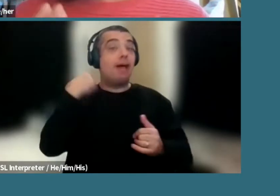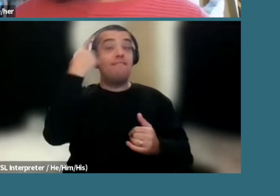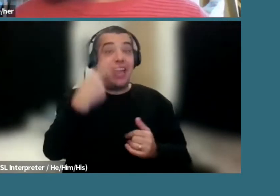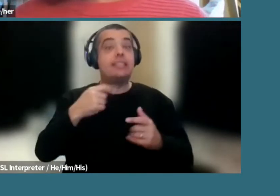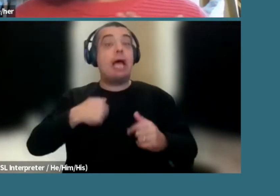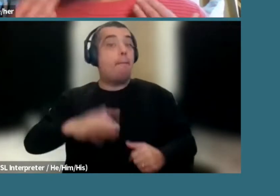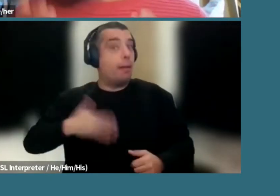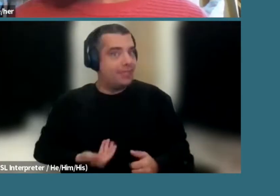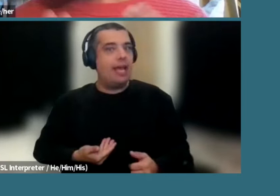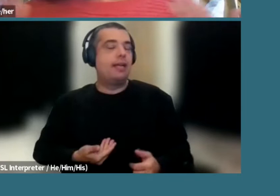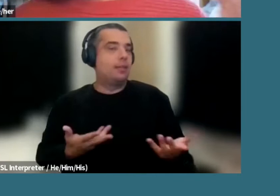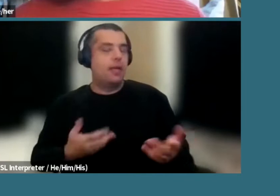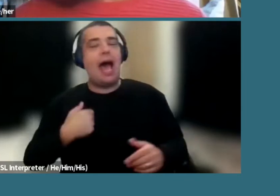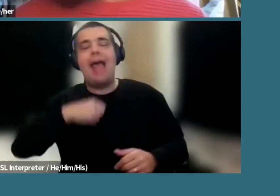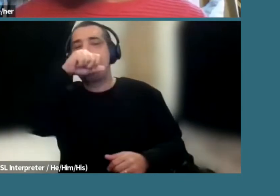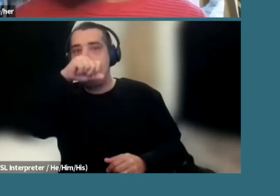You know I love- And why not?